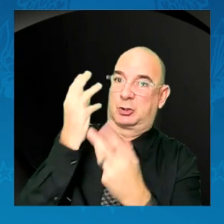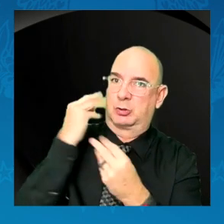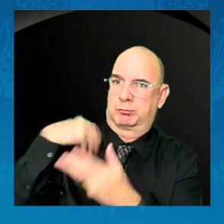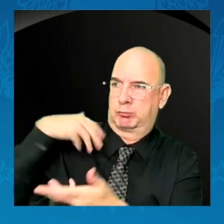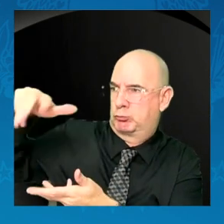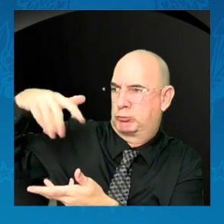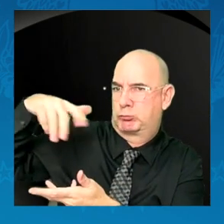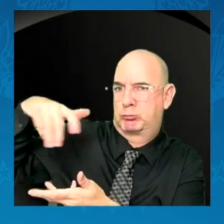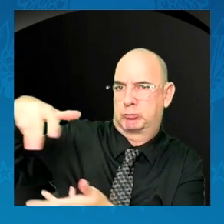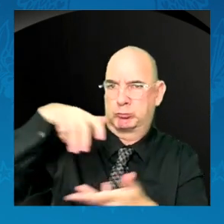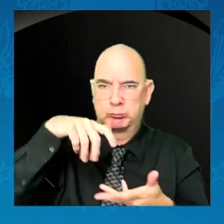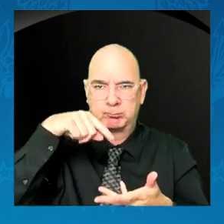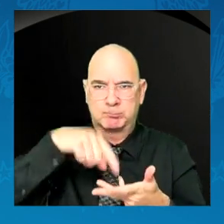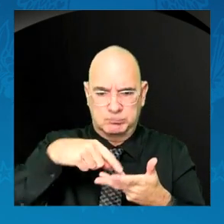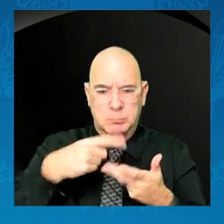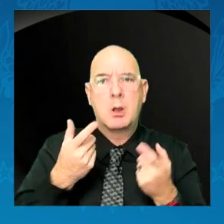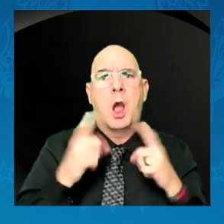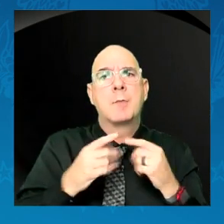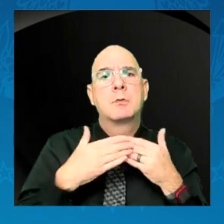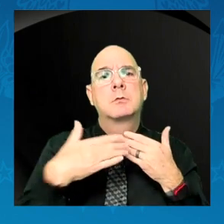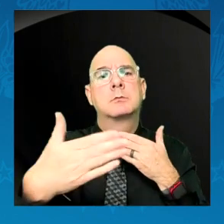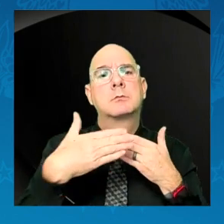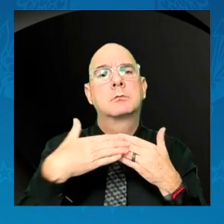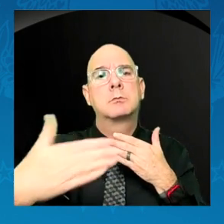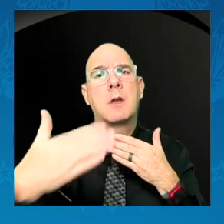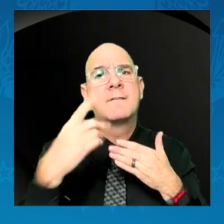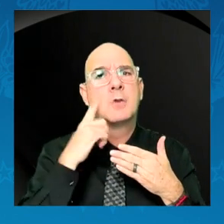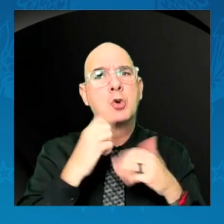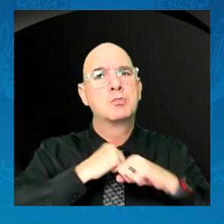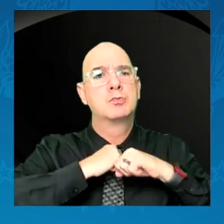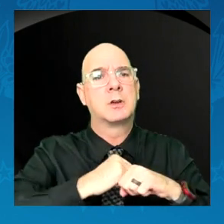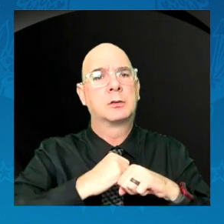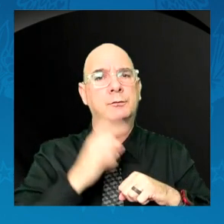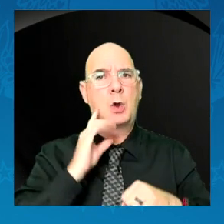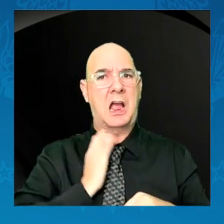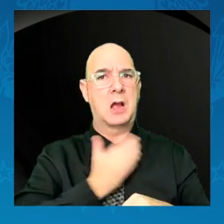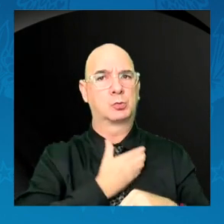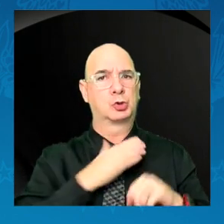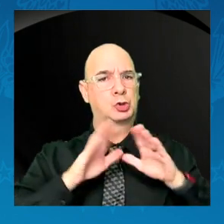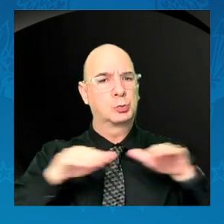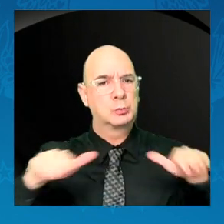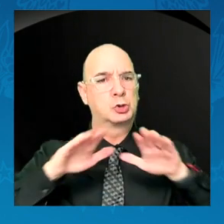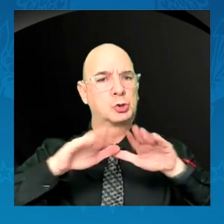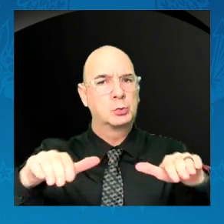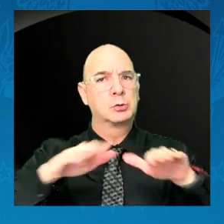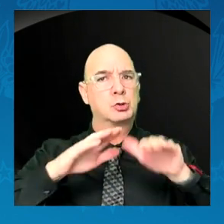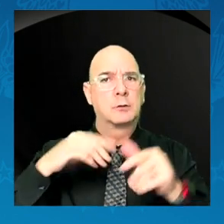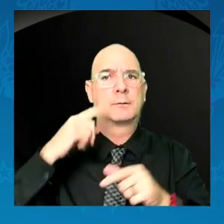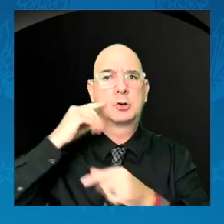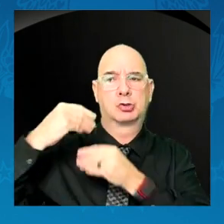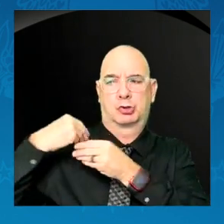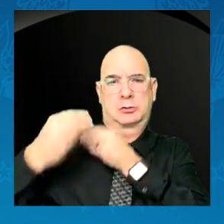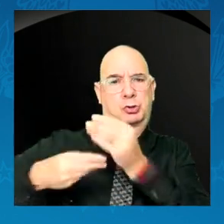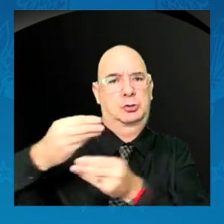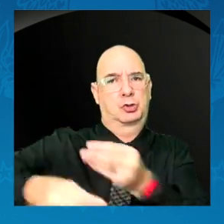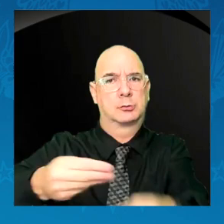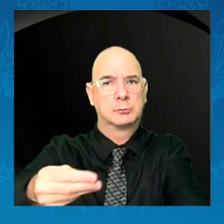and grandchildren and generations to come. I think the challenge before these agencies, along with other agencies